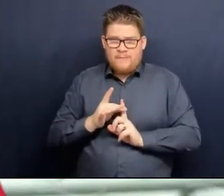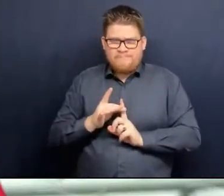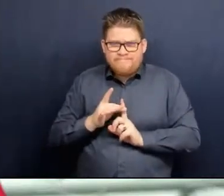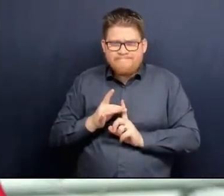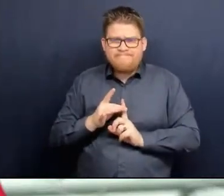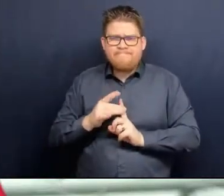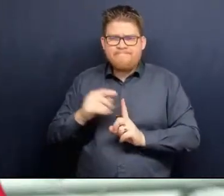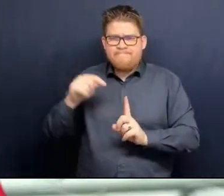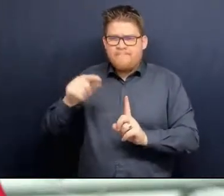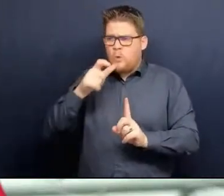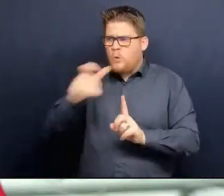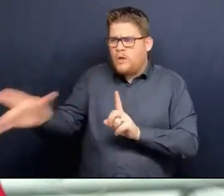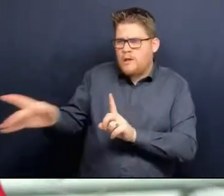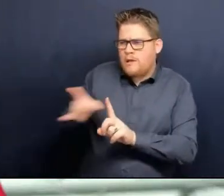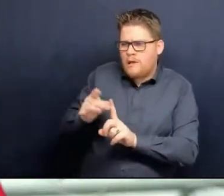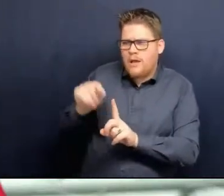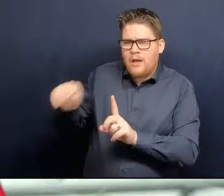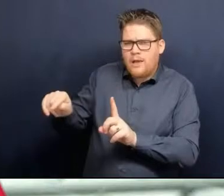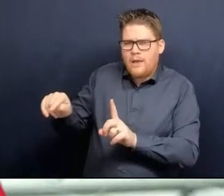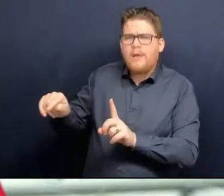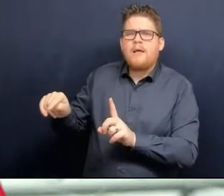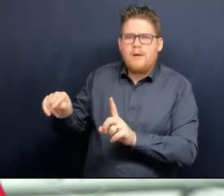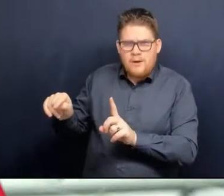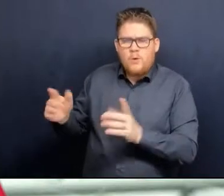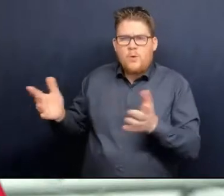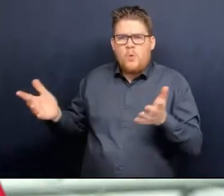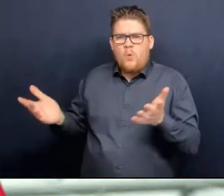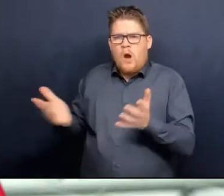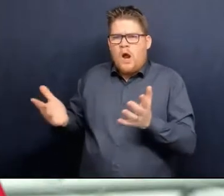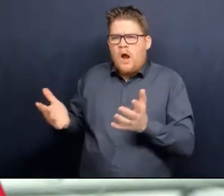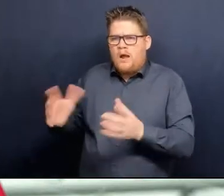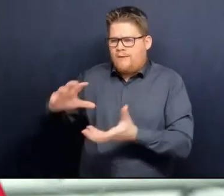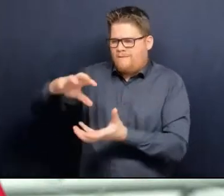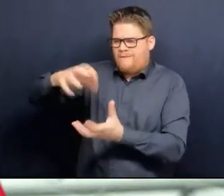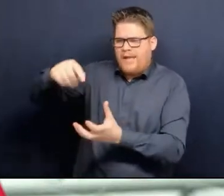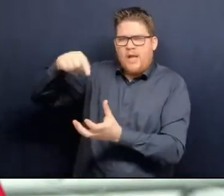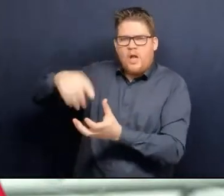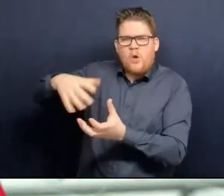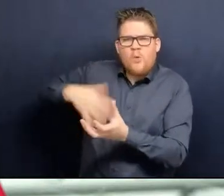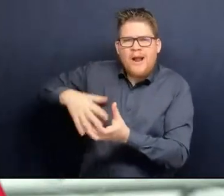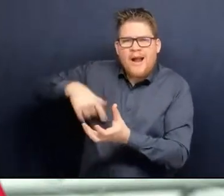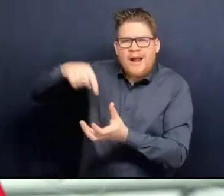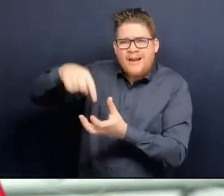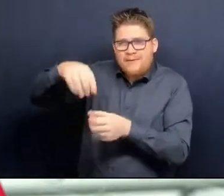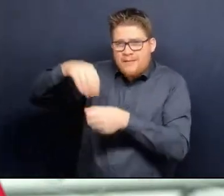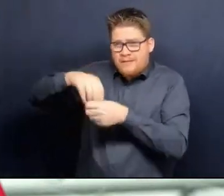illnesses happening and monitoring the changes in the virus. And the whole genome